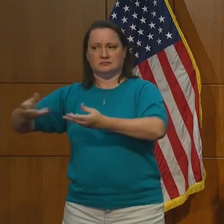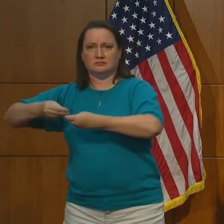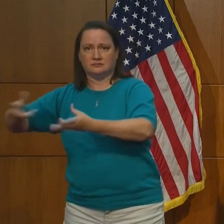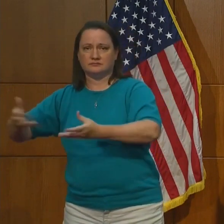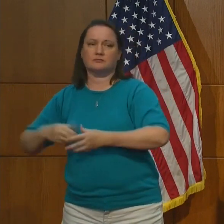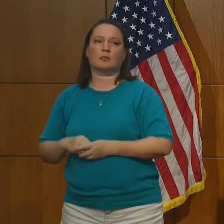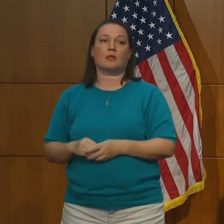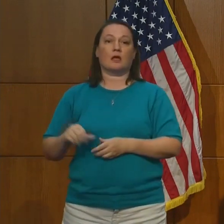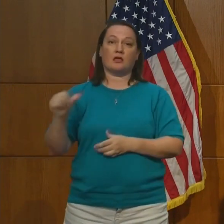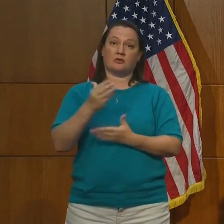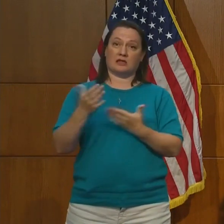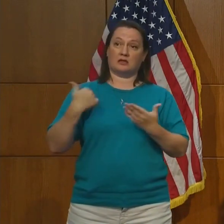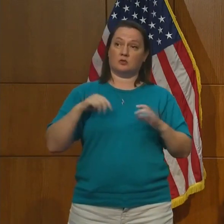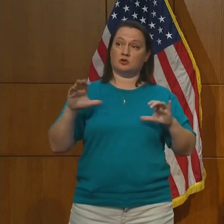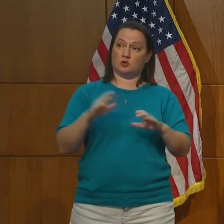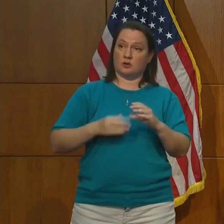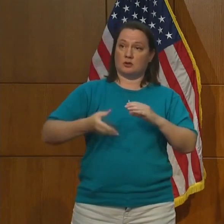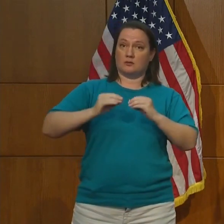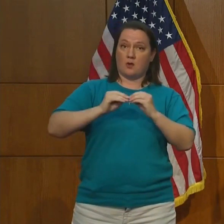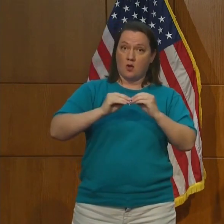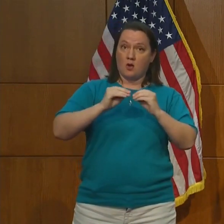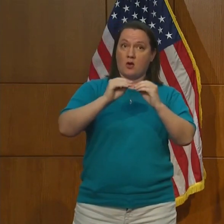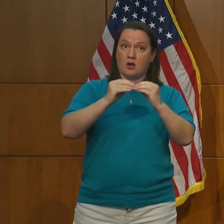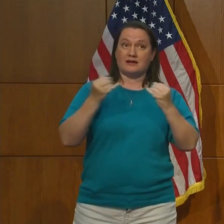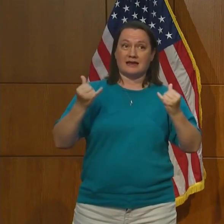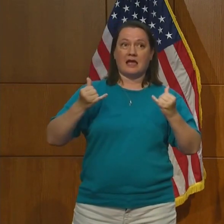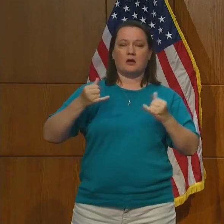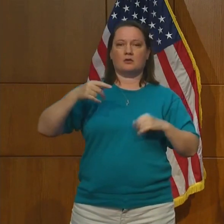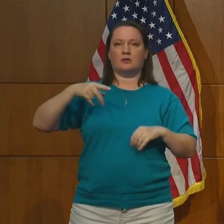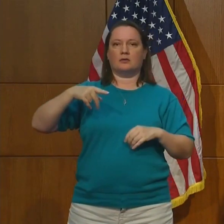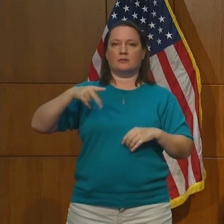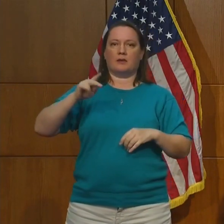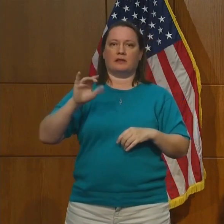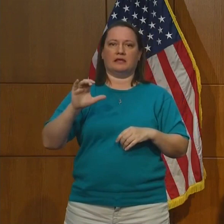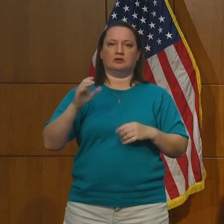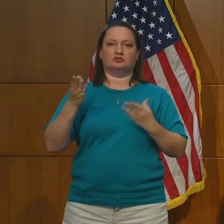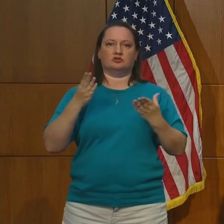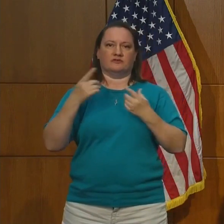HAVE DROPPED WHERE OPEN AND DISTRIBUTED HE F. IS MASK AND